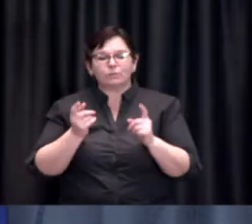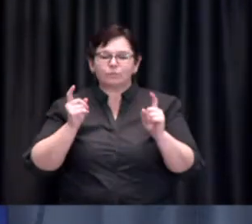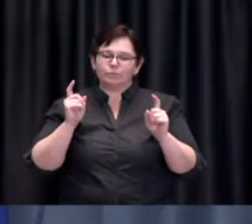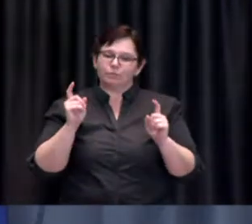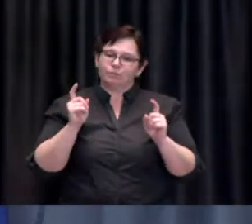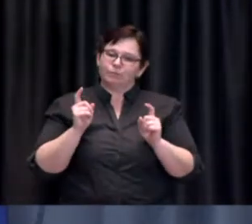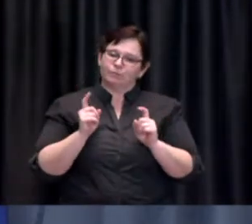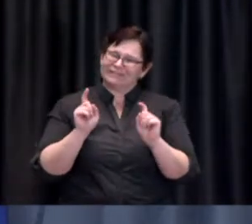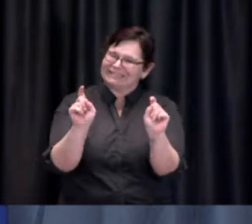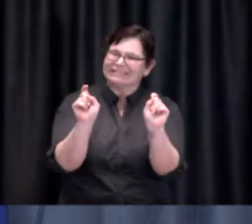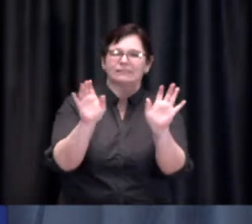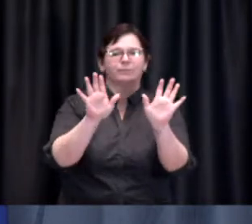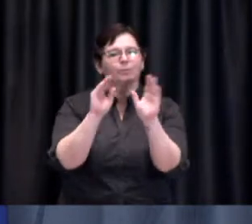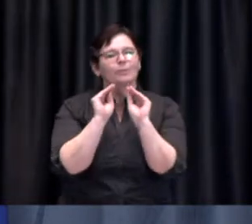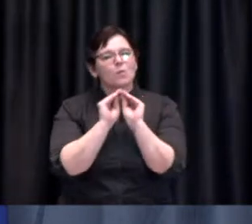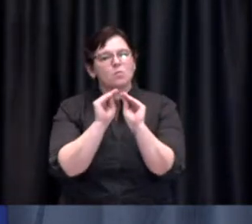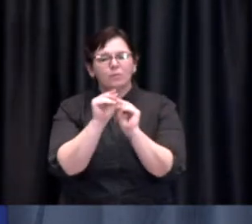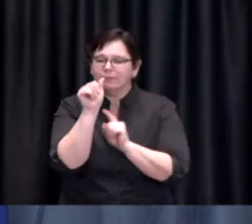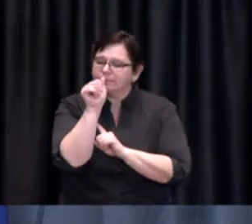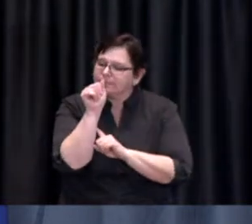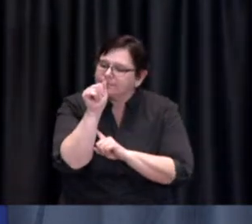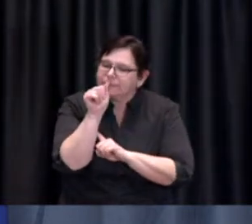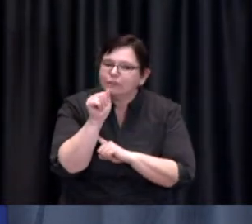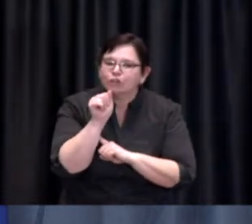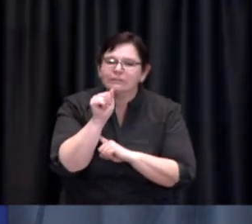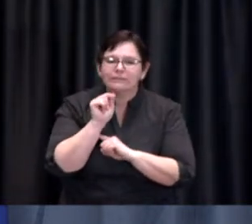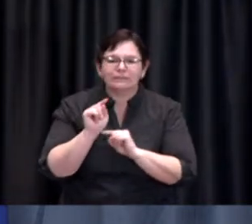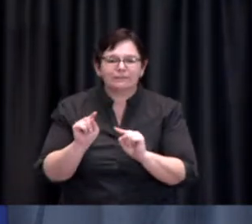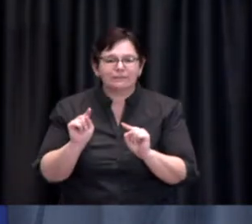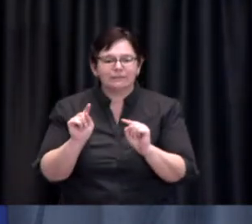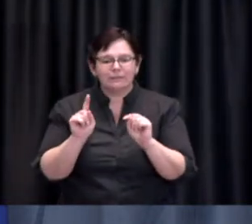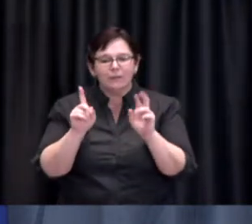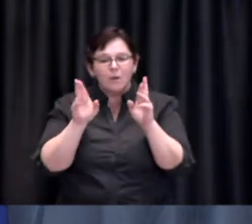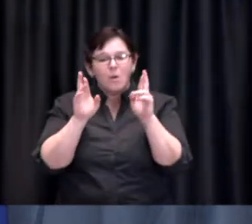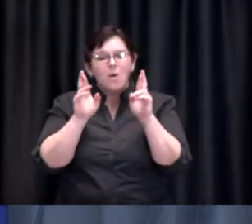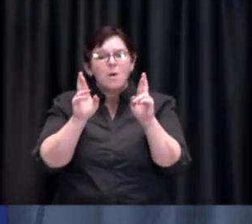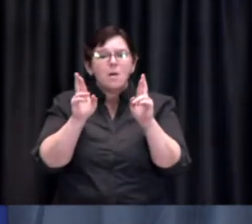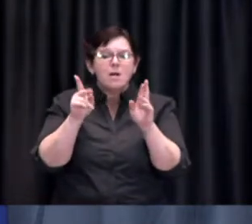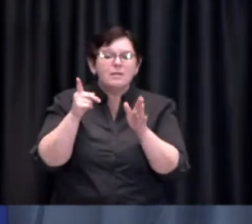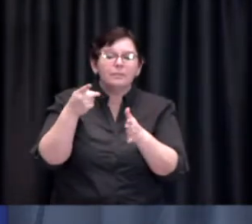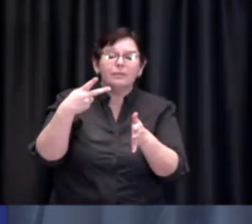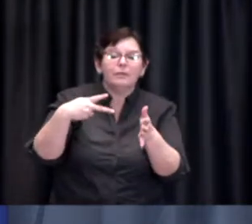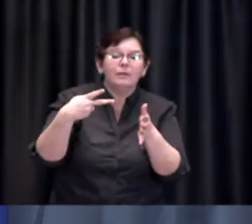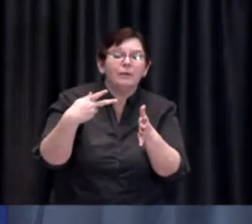weeks to hopefully help get us to a stage where we can begin a process that is going to you know